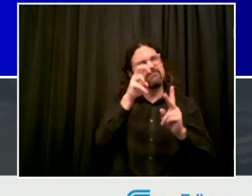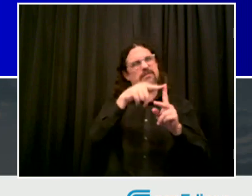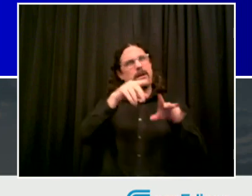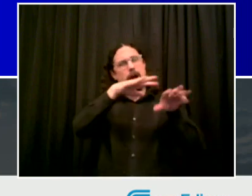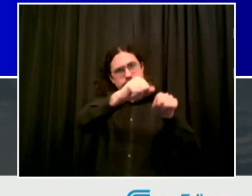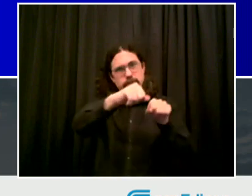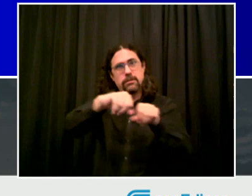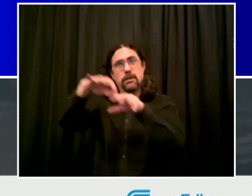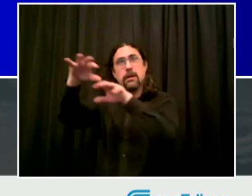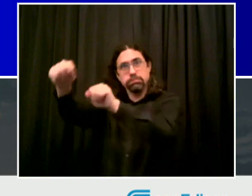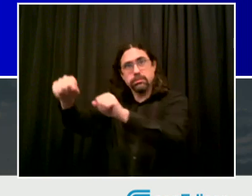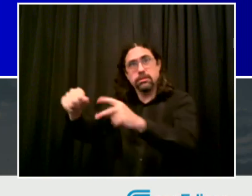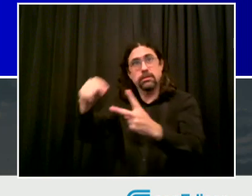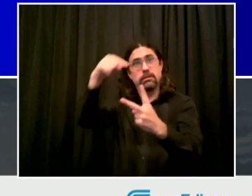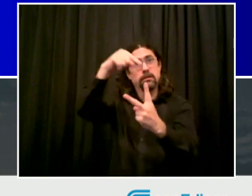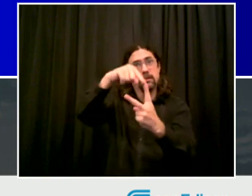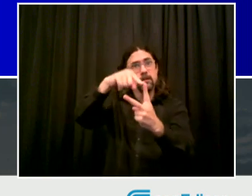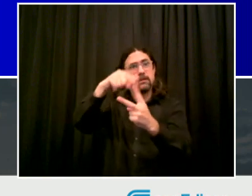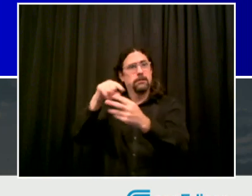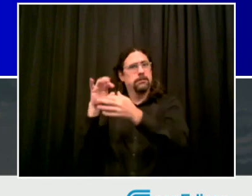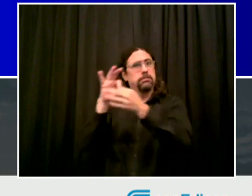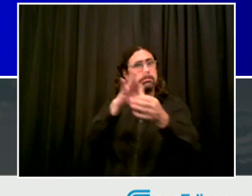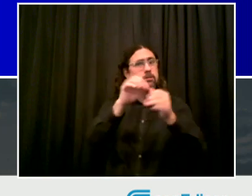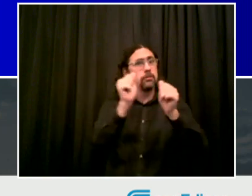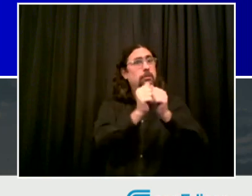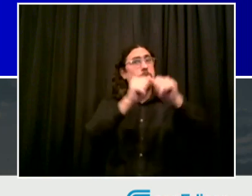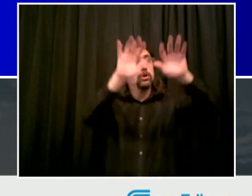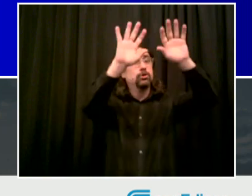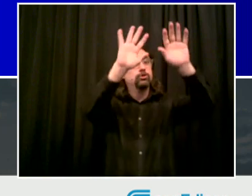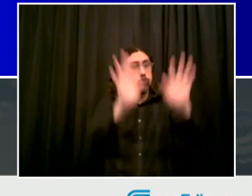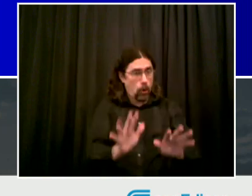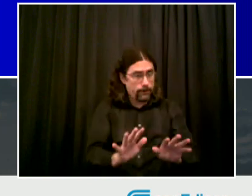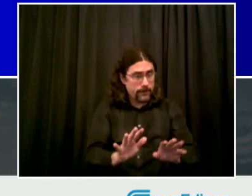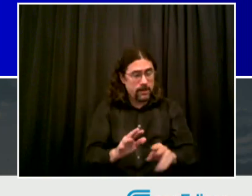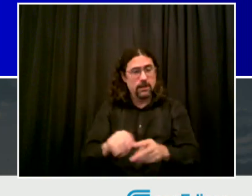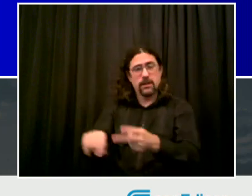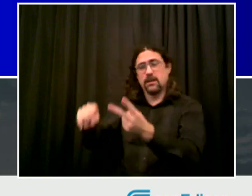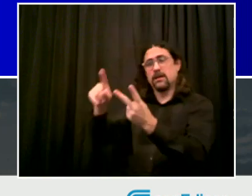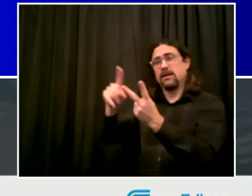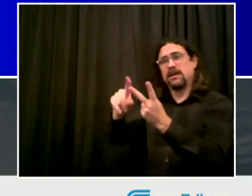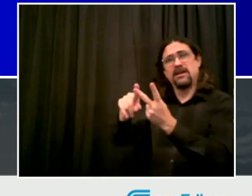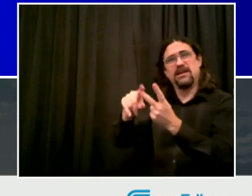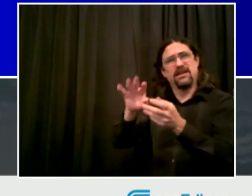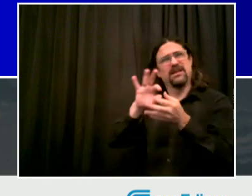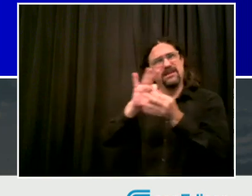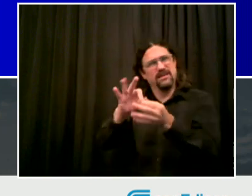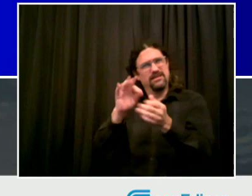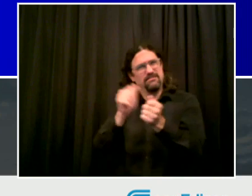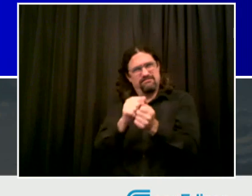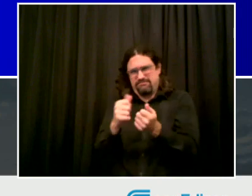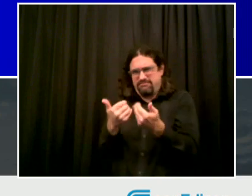BEEN RESTORED SO THAT WAS A BRIEF OUTAGE. THERE IS OTHER MADAGFE ROM THE STORM. TS HIWATHS E WORST WIND WE